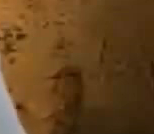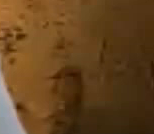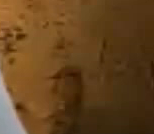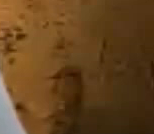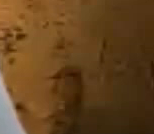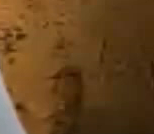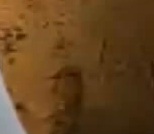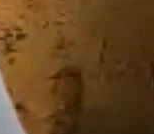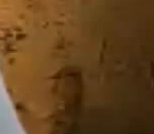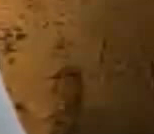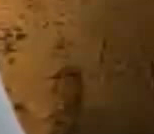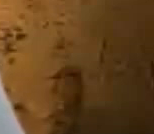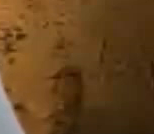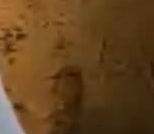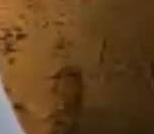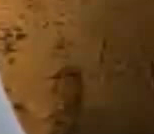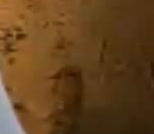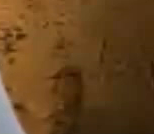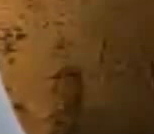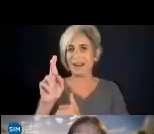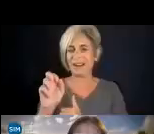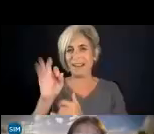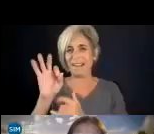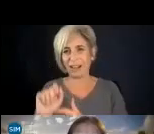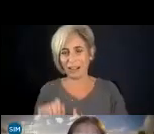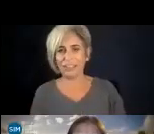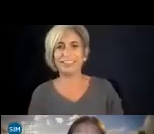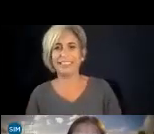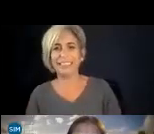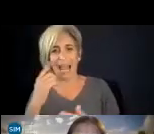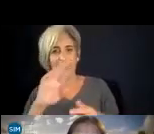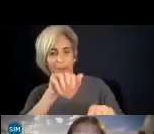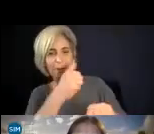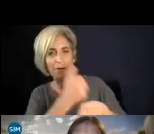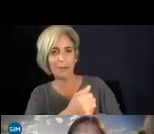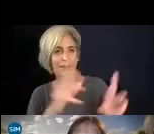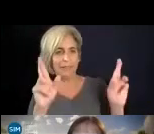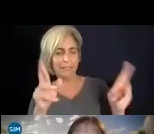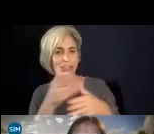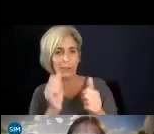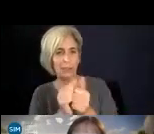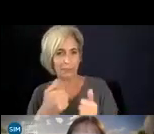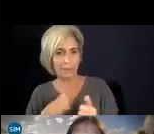as I'm setting up here. Hopefully, you'll bear with me for just a moment. It is very,